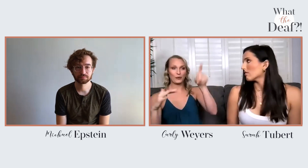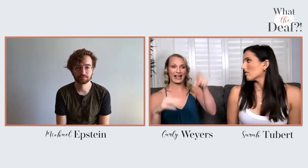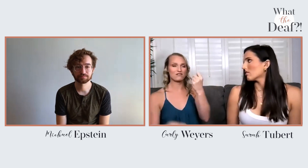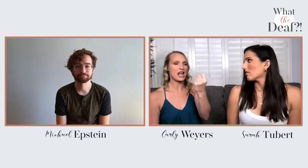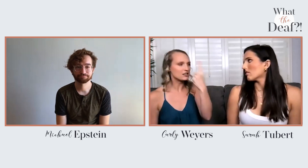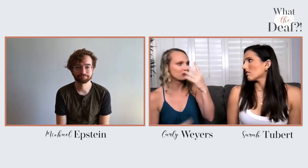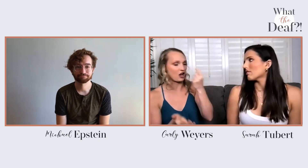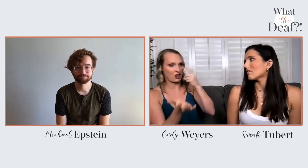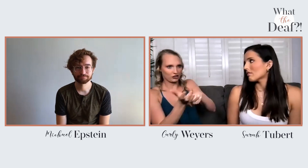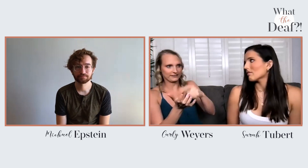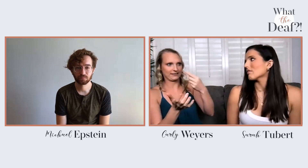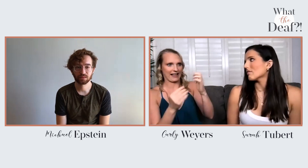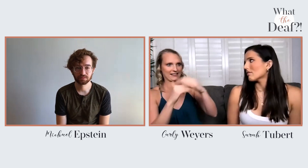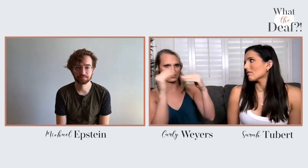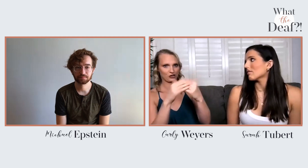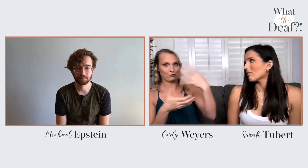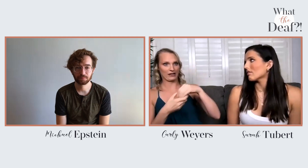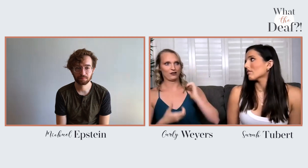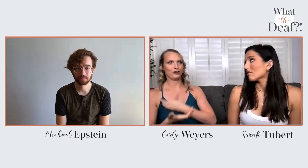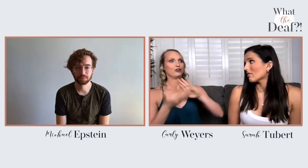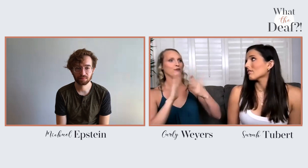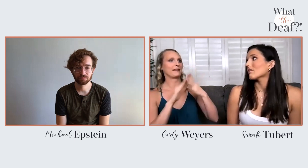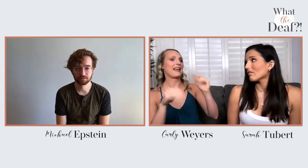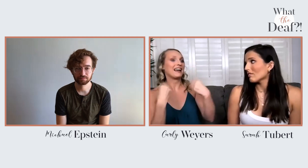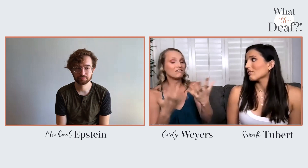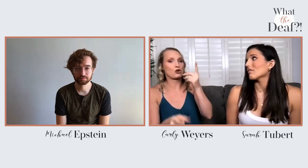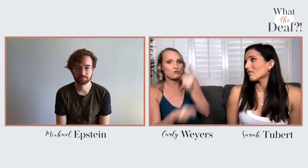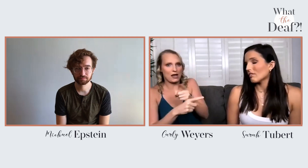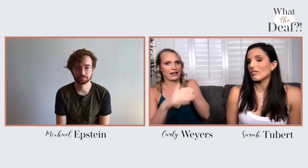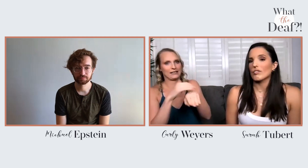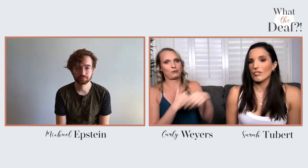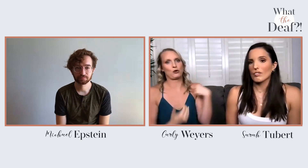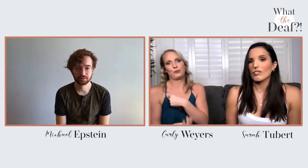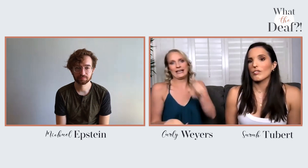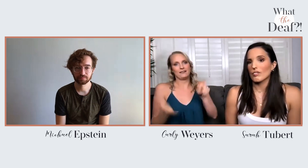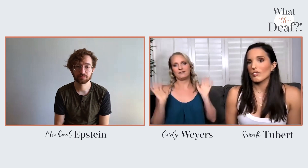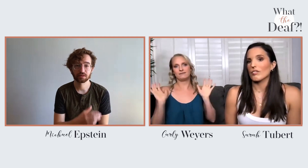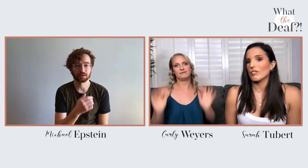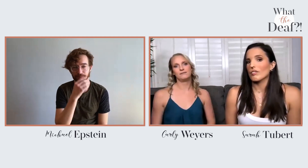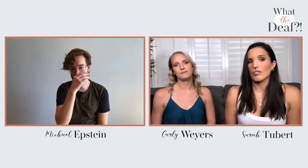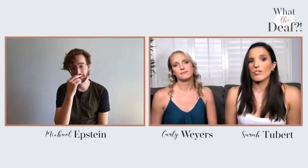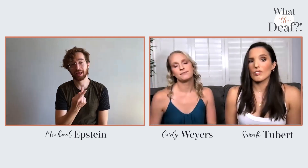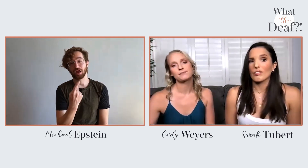For them to understand and see the different layers within our community and provide the right accommodations, that's all we need.